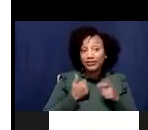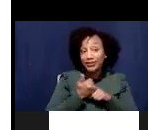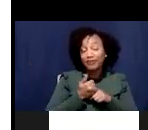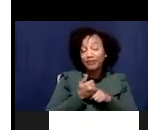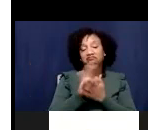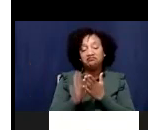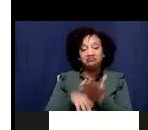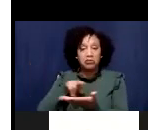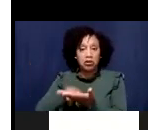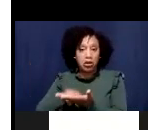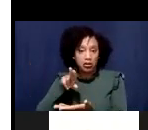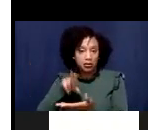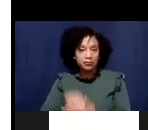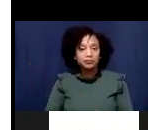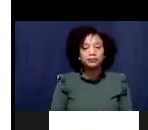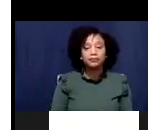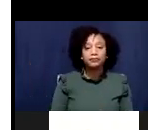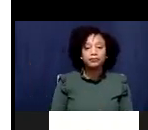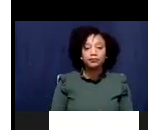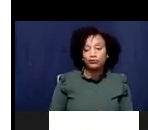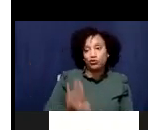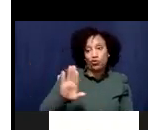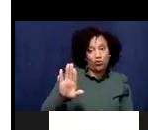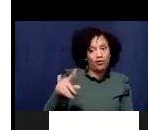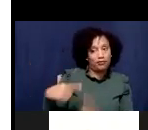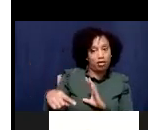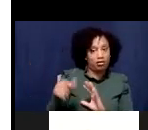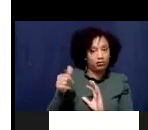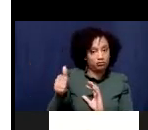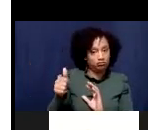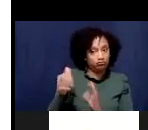So please use, you know, your own individual email address,